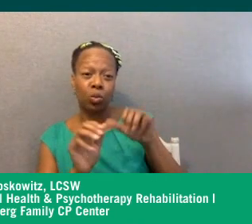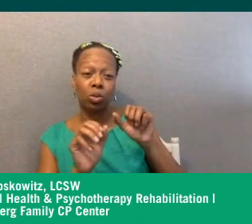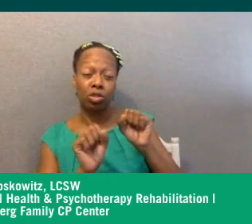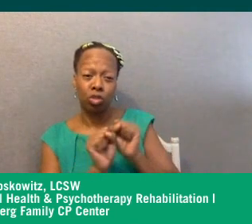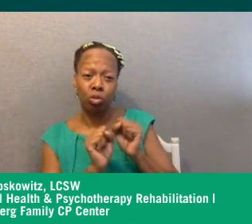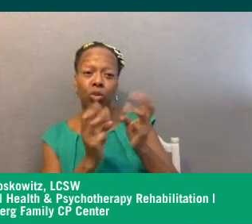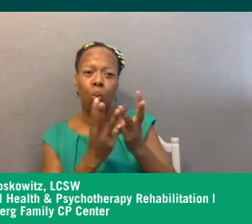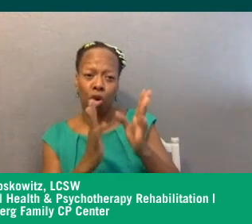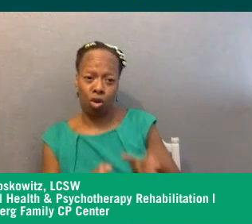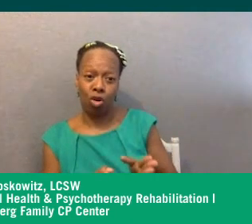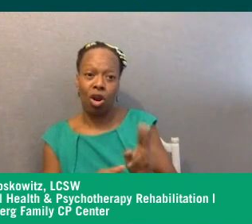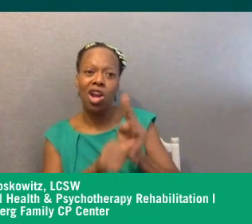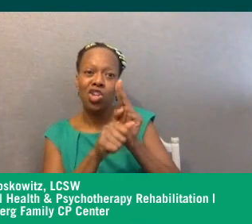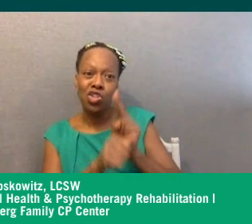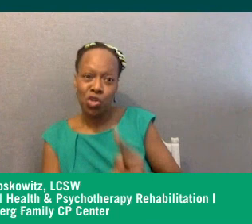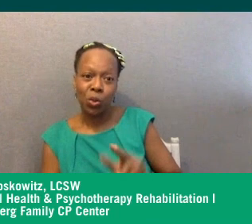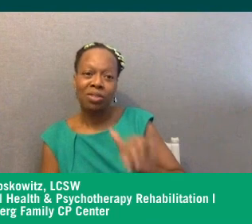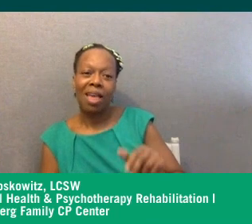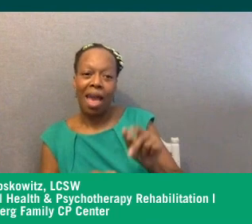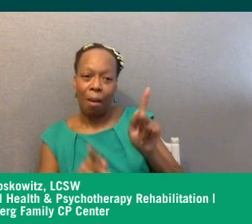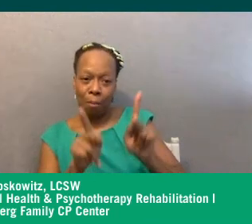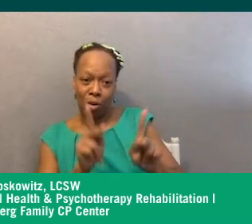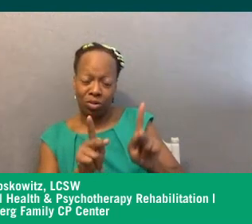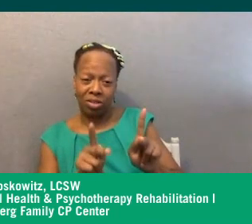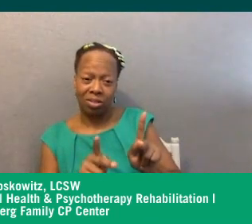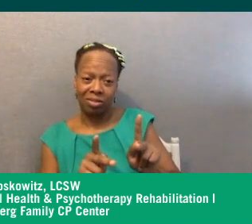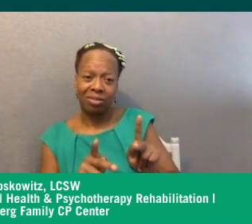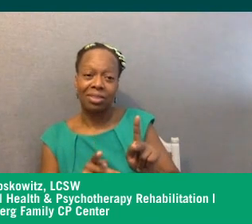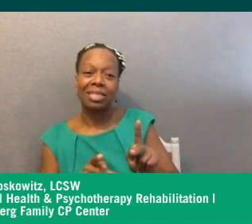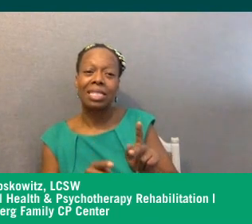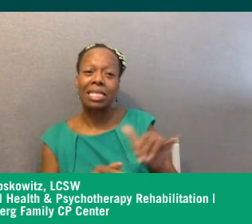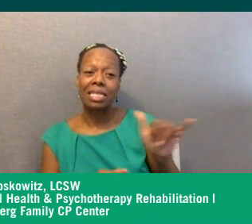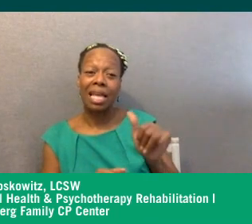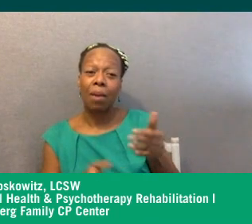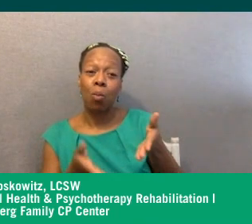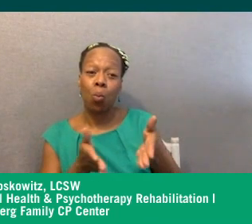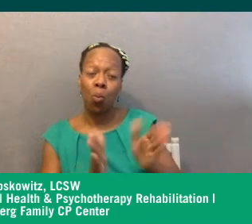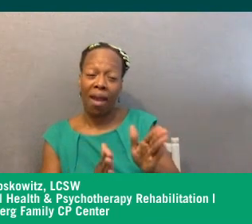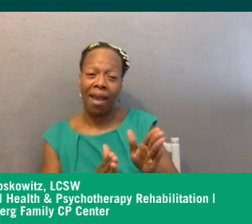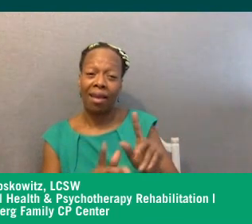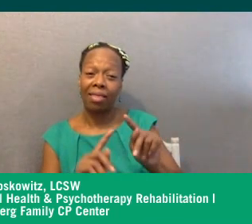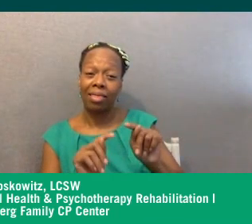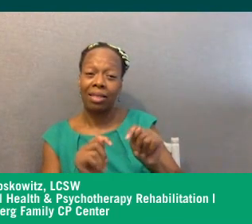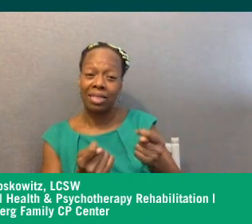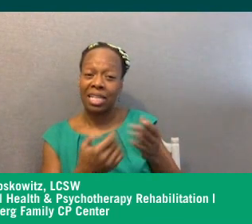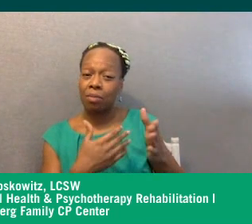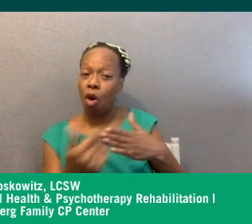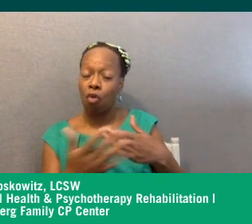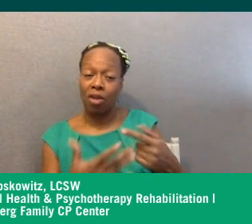As the team has spoken about, there can be so many other things